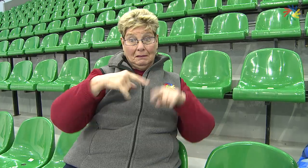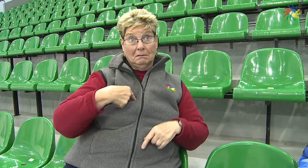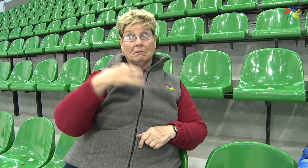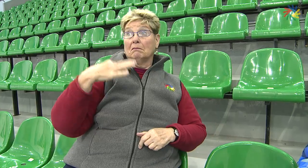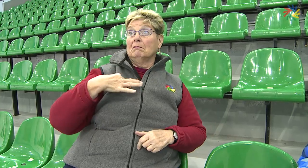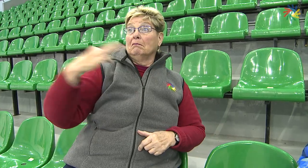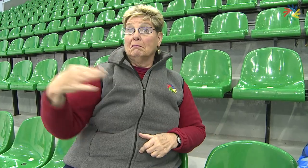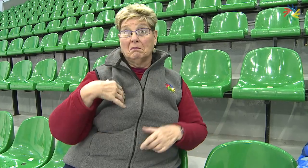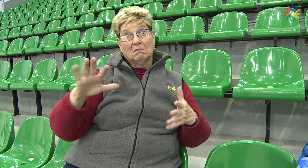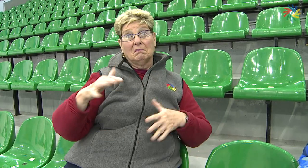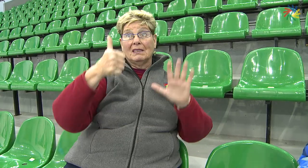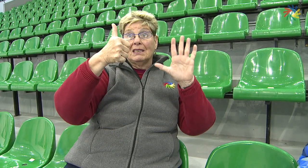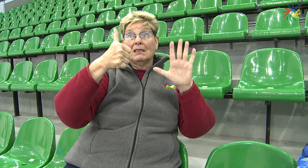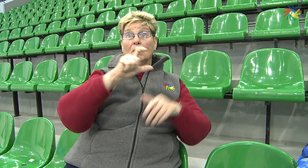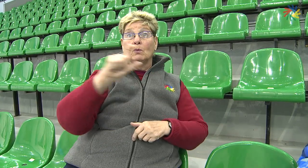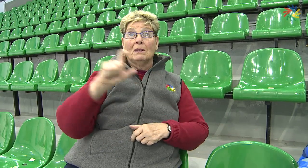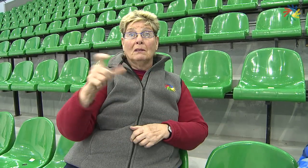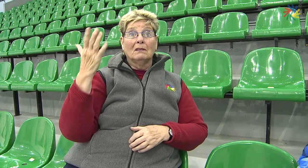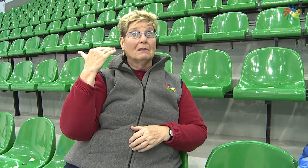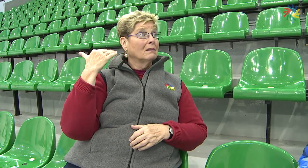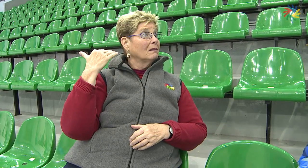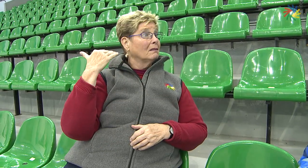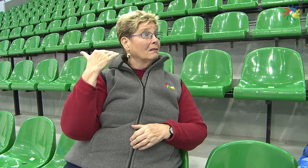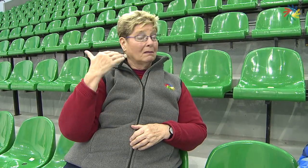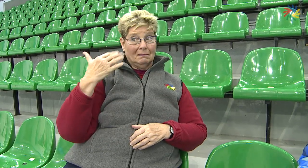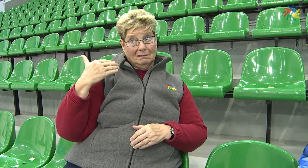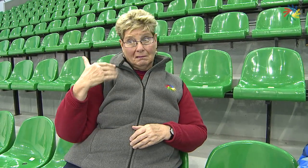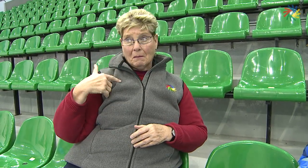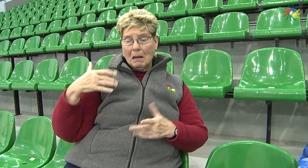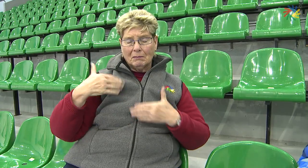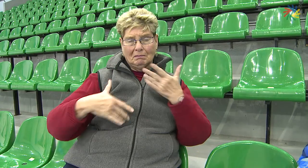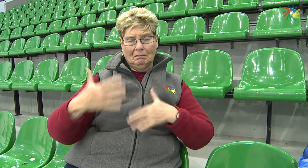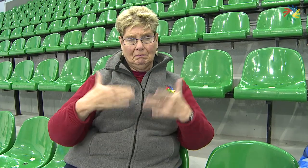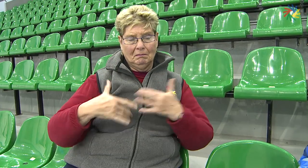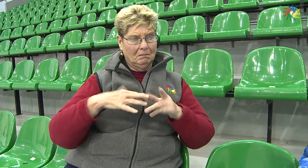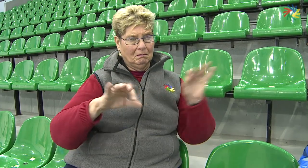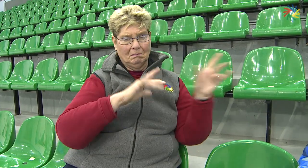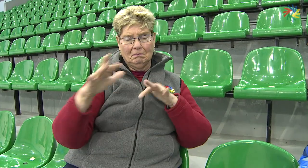In fact, I was invited to come here about 6 weeks ago, very recently. And, from what I've seen during my time here,